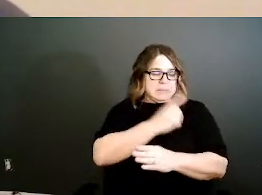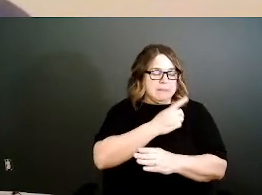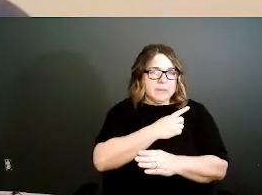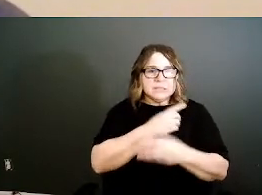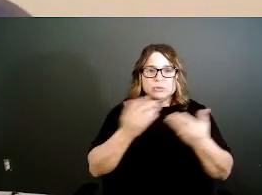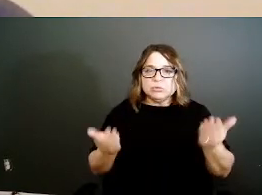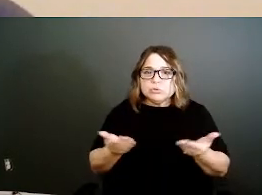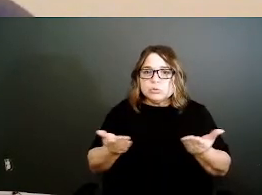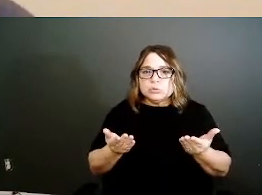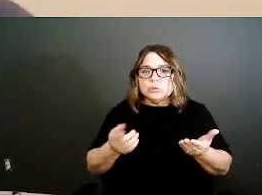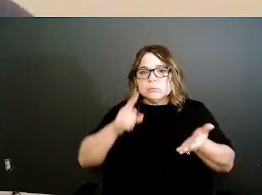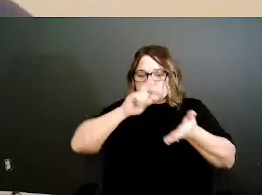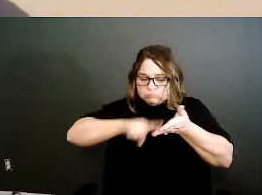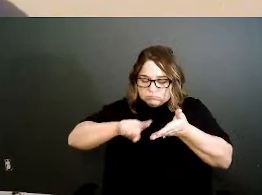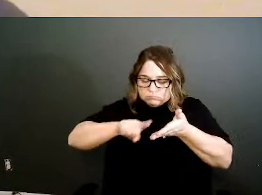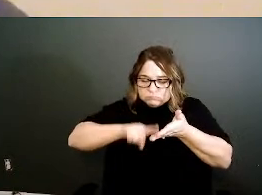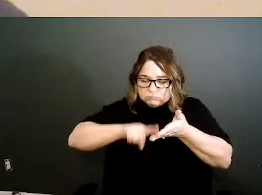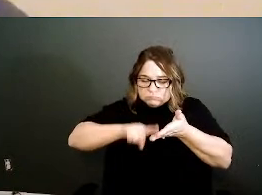FONG LEE, JUSTINE DAMOND, JAMAL,